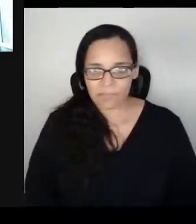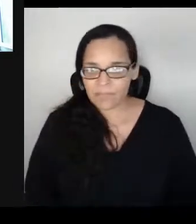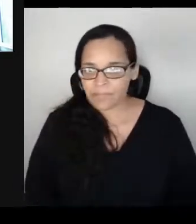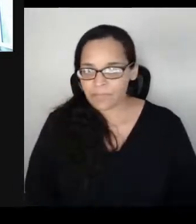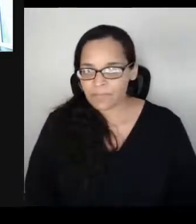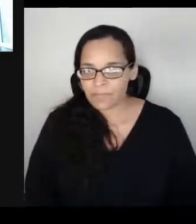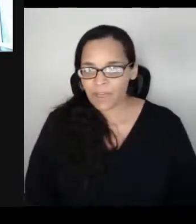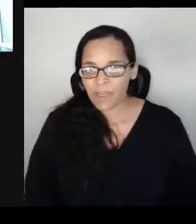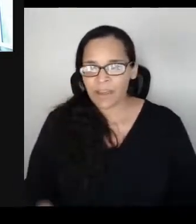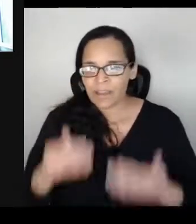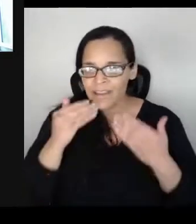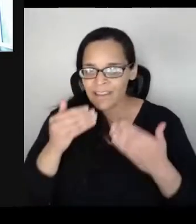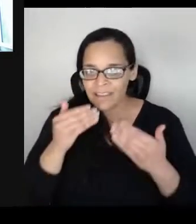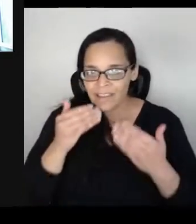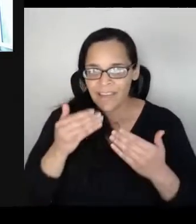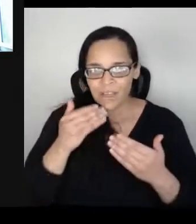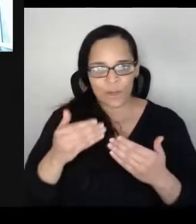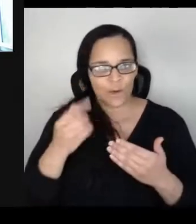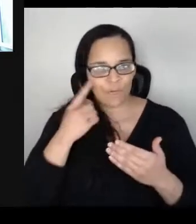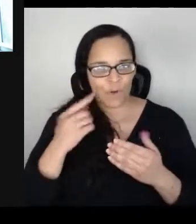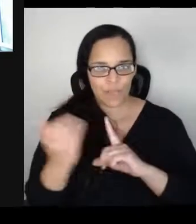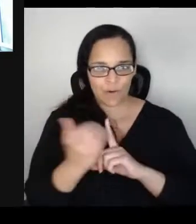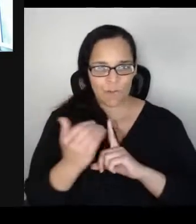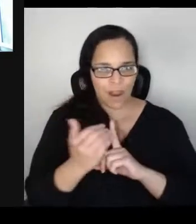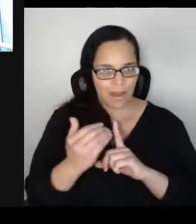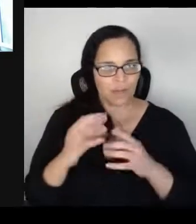I think for the reminder about what the system does